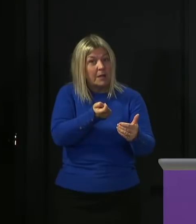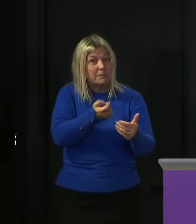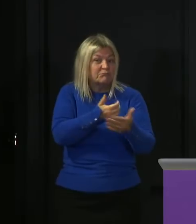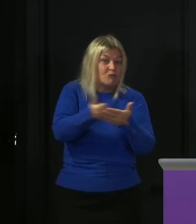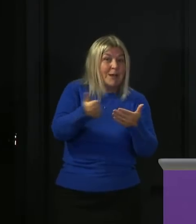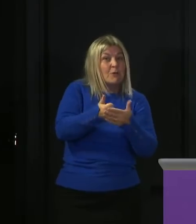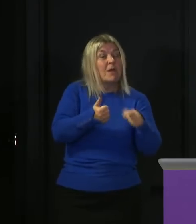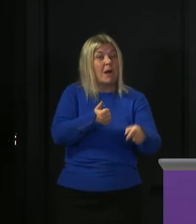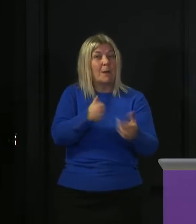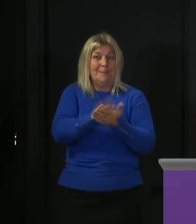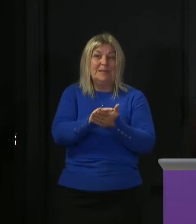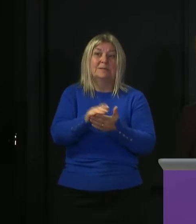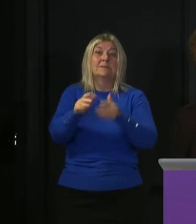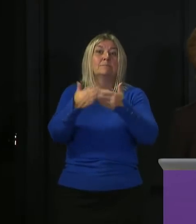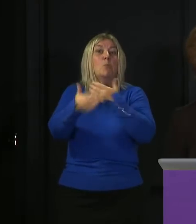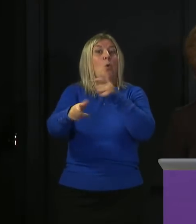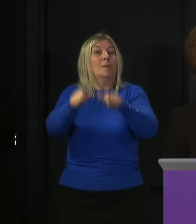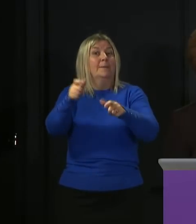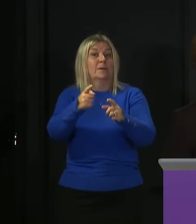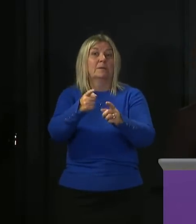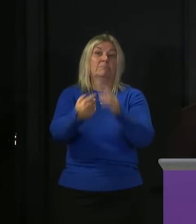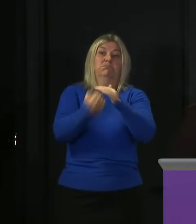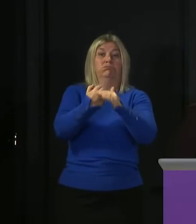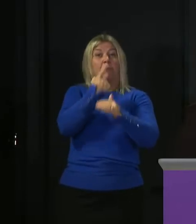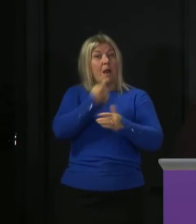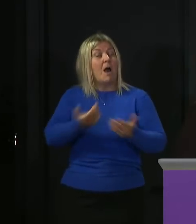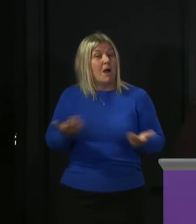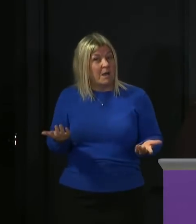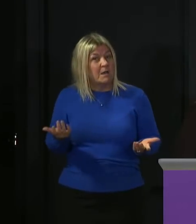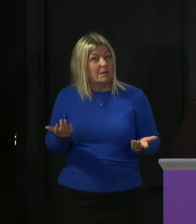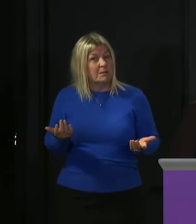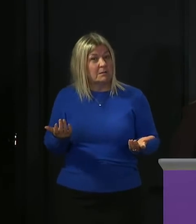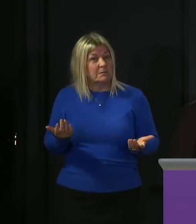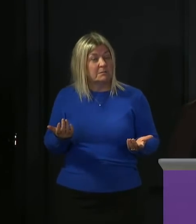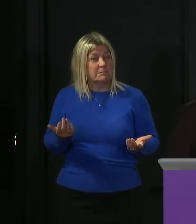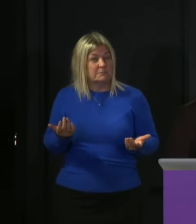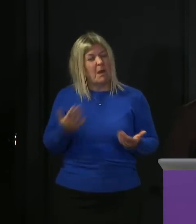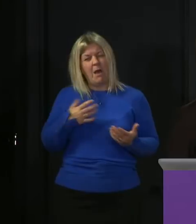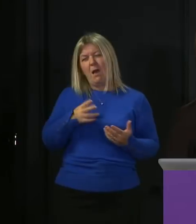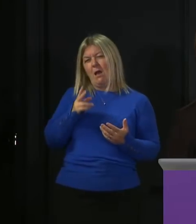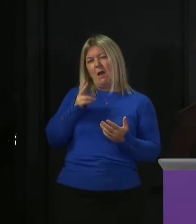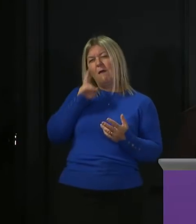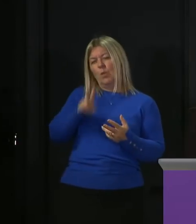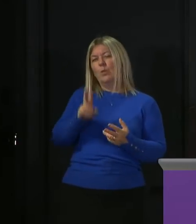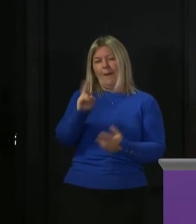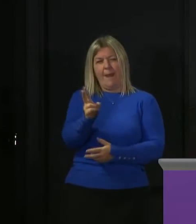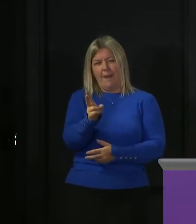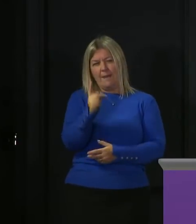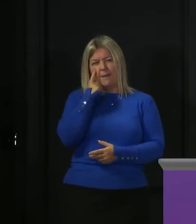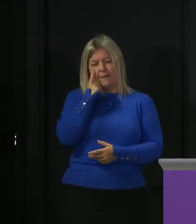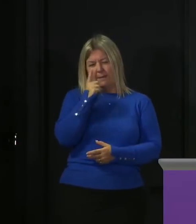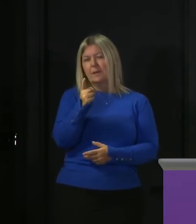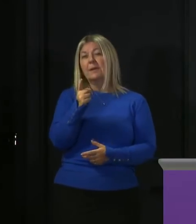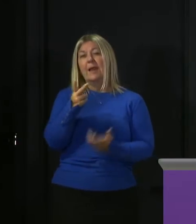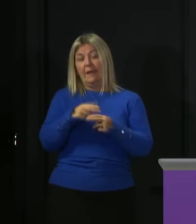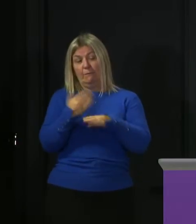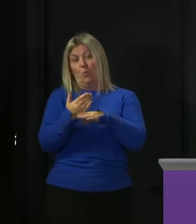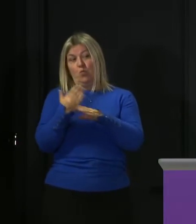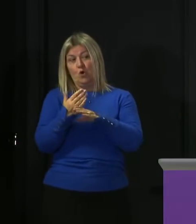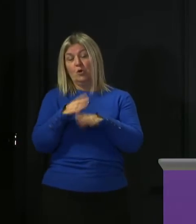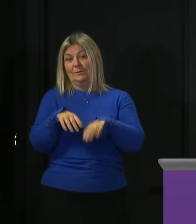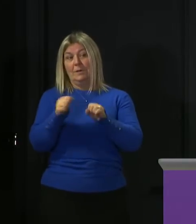groups. And I will look later on to make sure that that work is being taken forward. None of